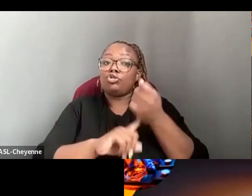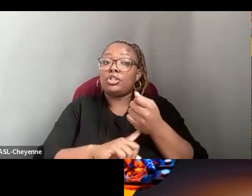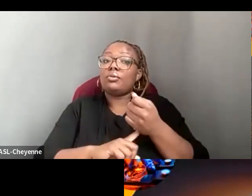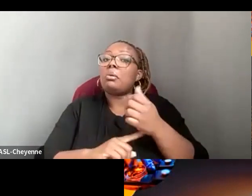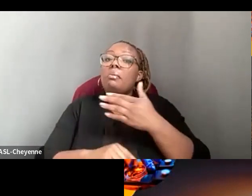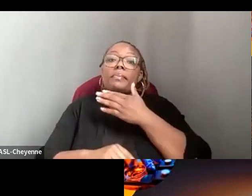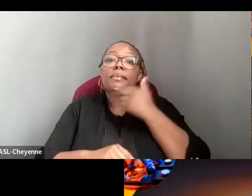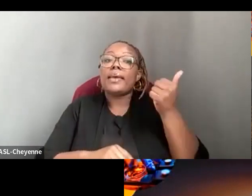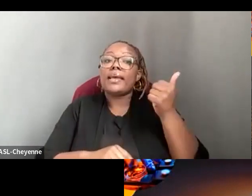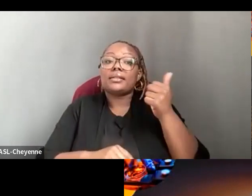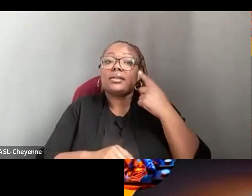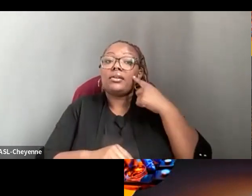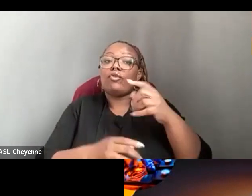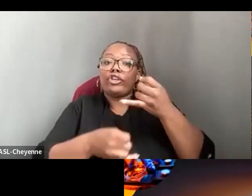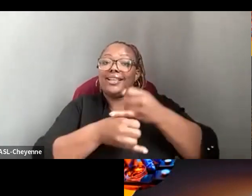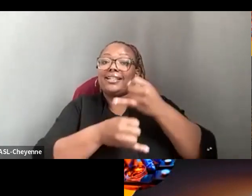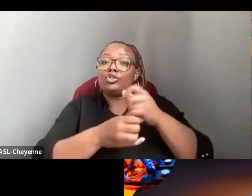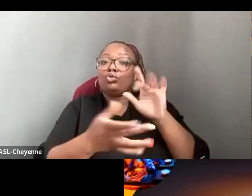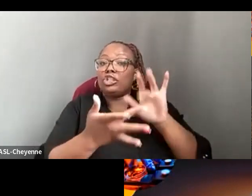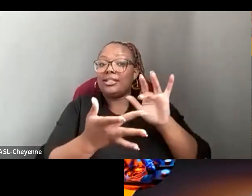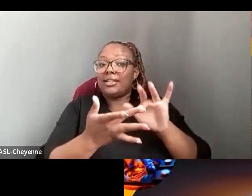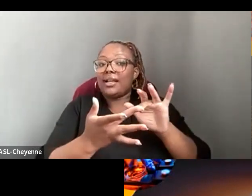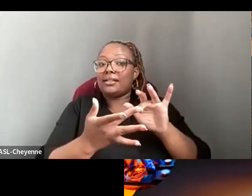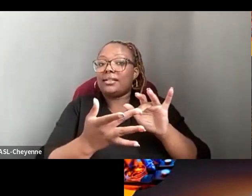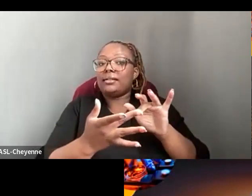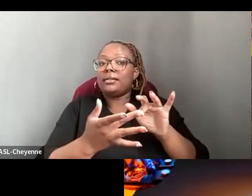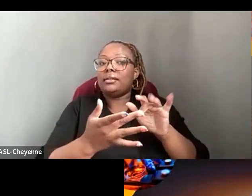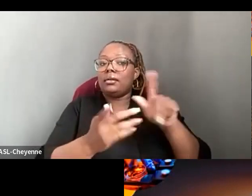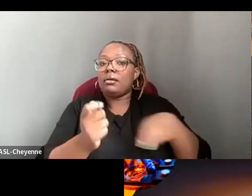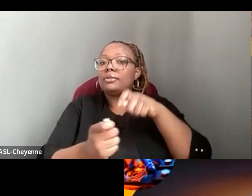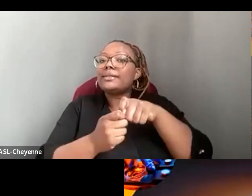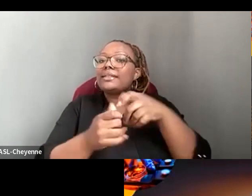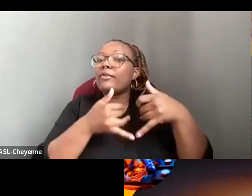for the institution to reach out on specific award-related questions.